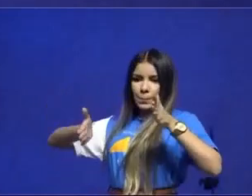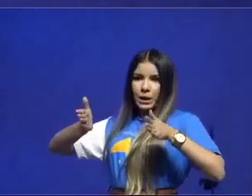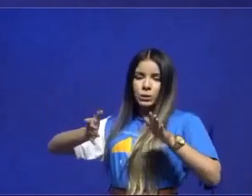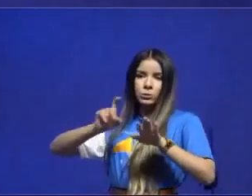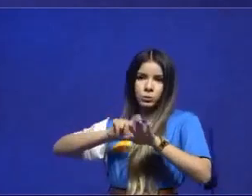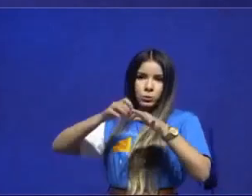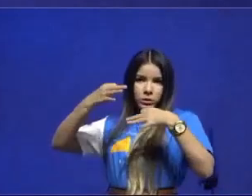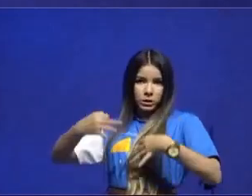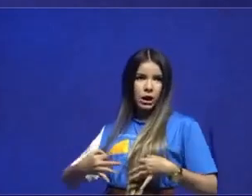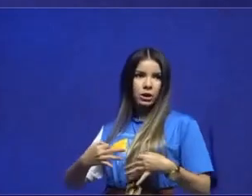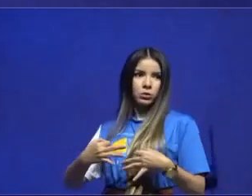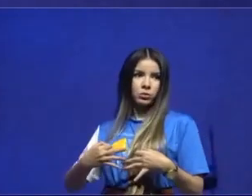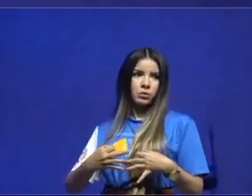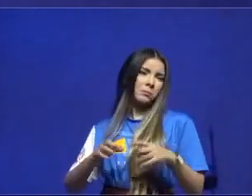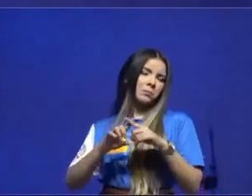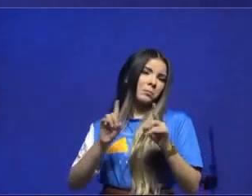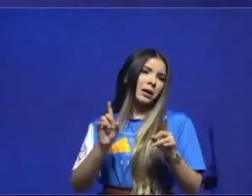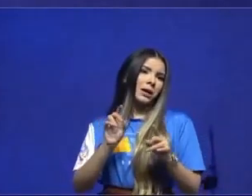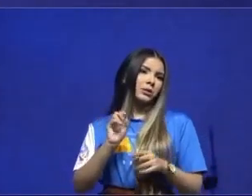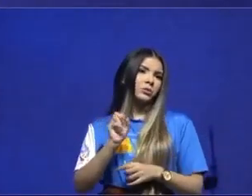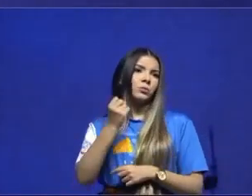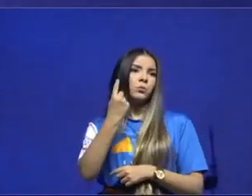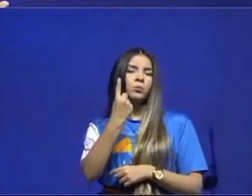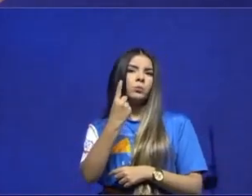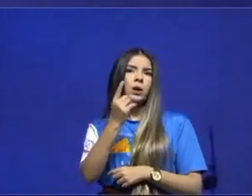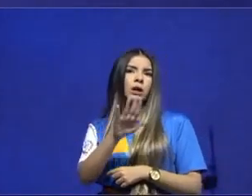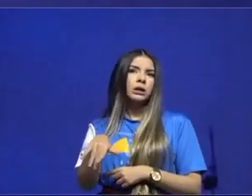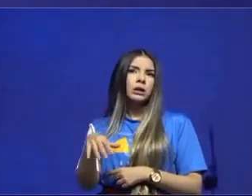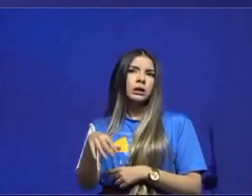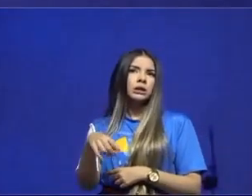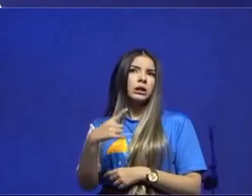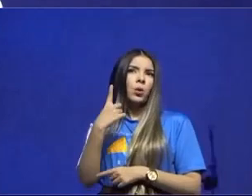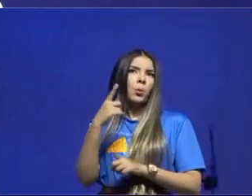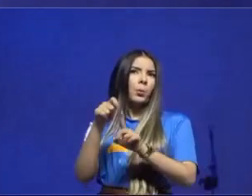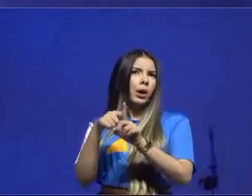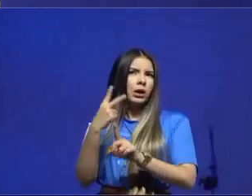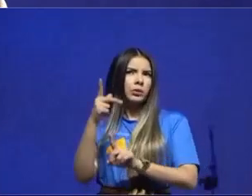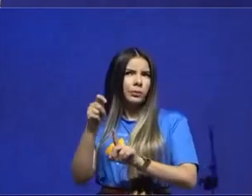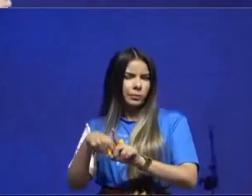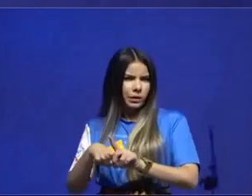a child with one month of life in these first six months, we will not in fact raise the